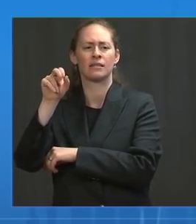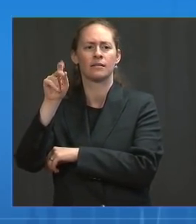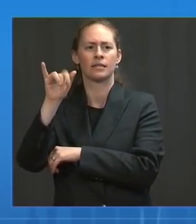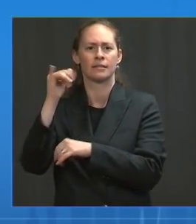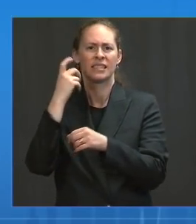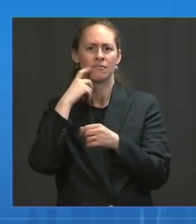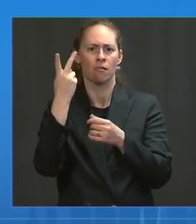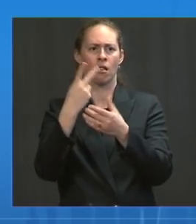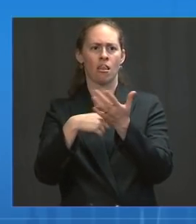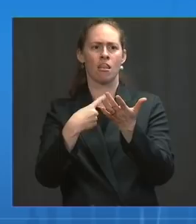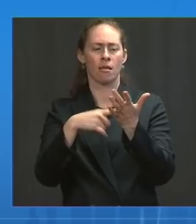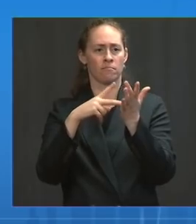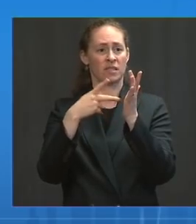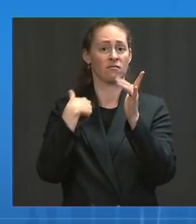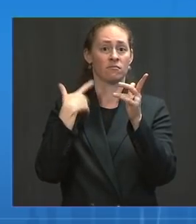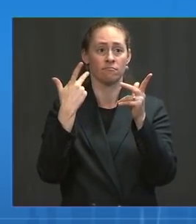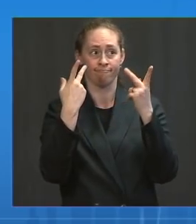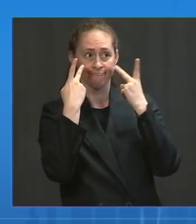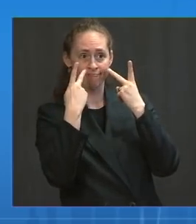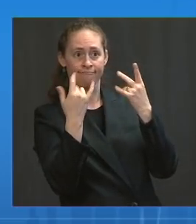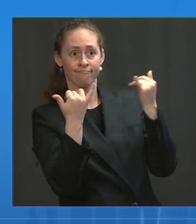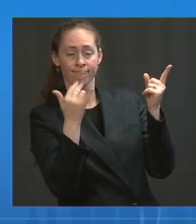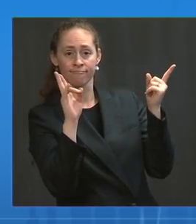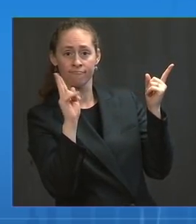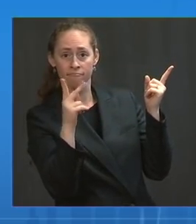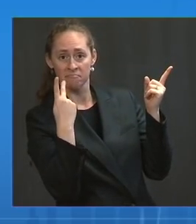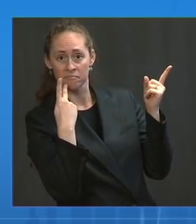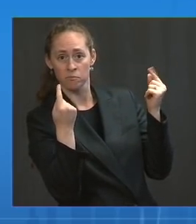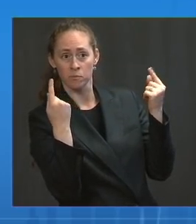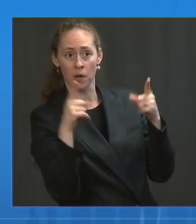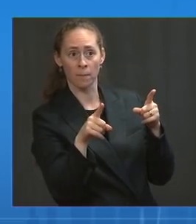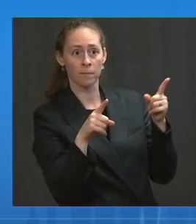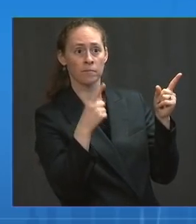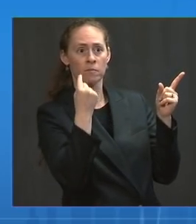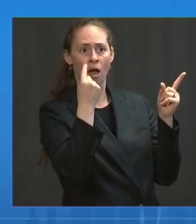and start leaving it up to individual people to decide how and when to wear masks